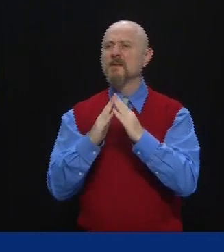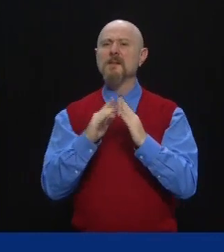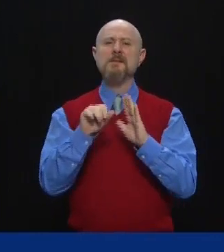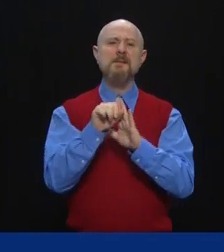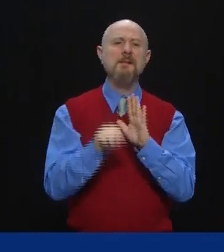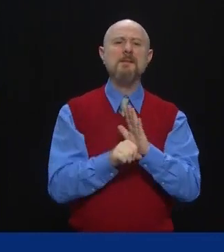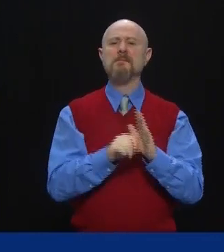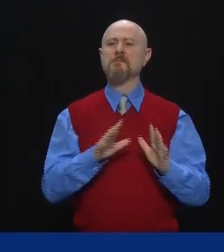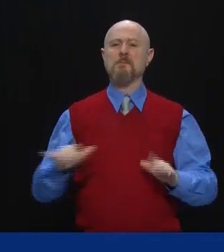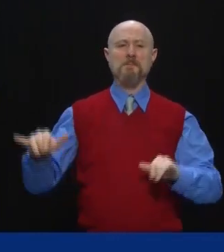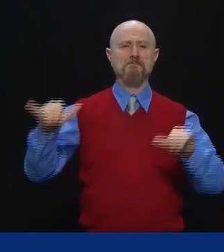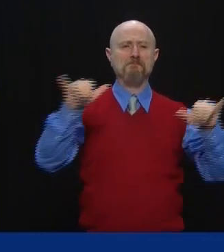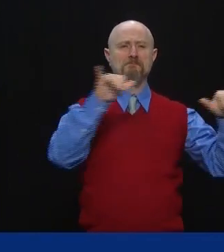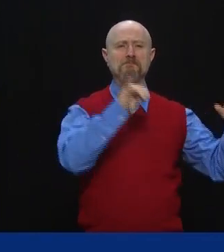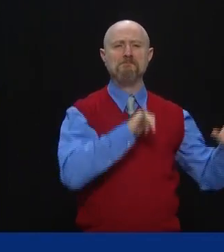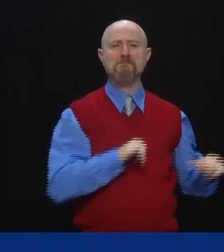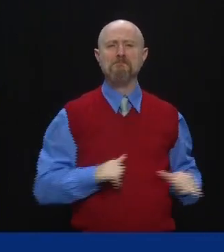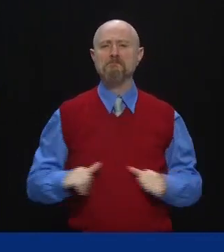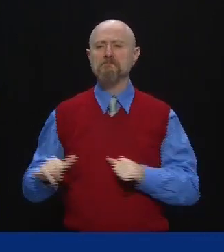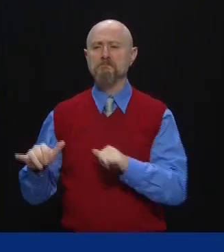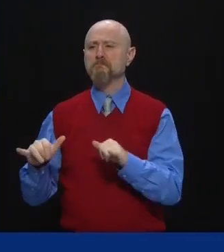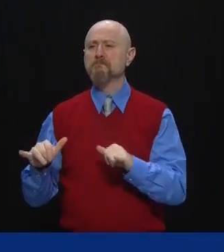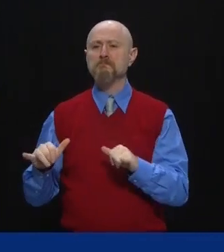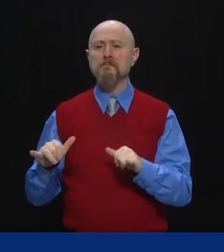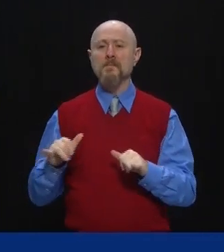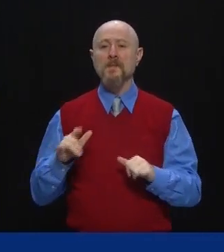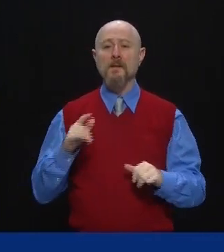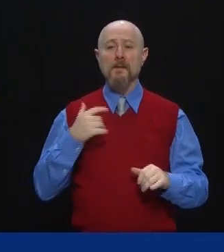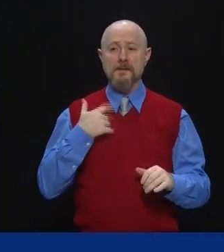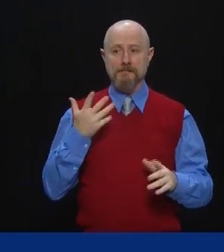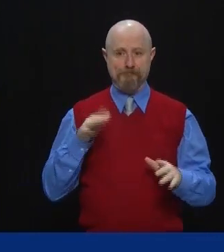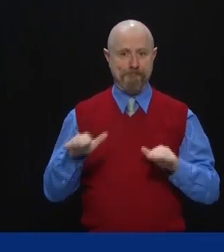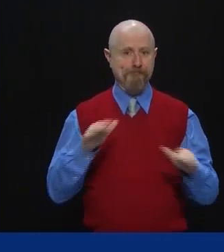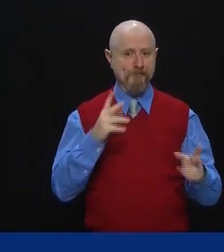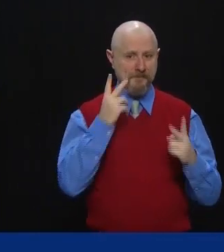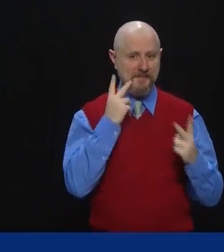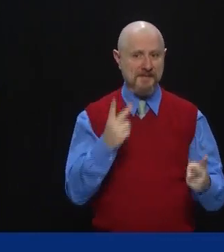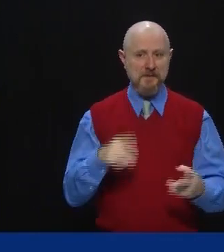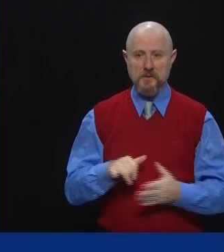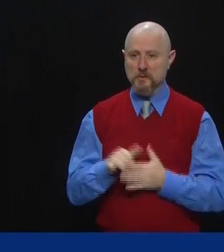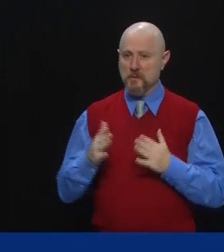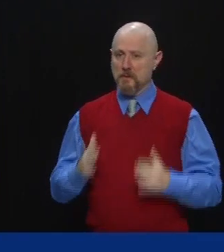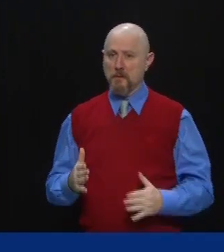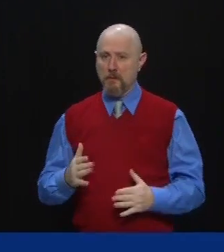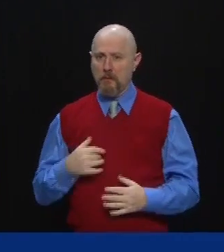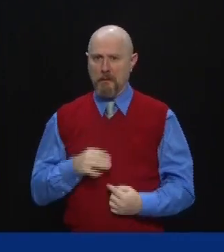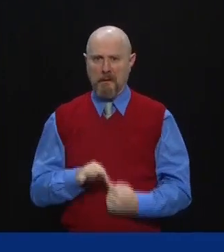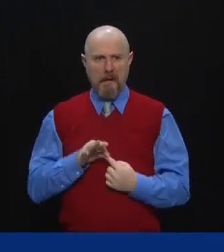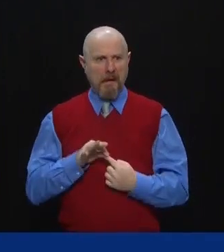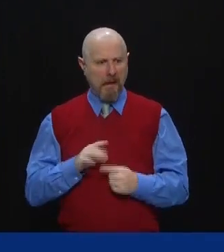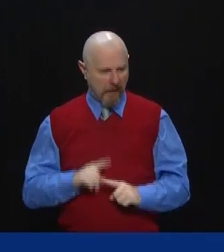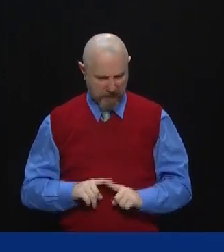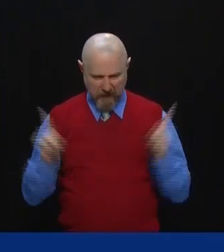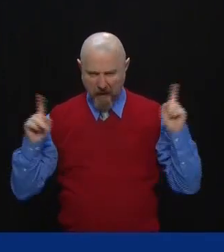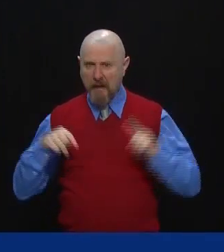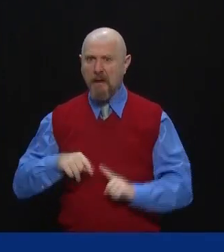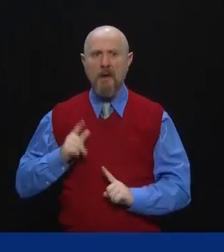THEIR LIVES, NEW JERSEY, PUERTO RICO, MARYLAND, MASSACHUSETTS, CONNECTICUT. THIS IS HAPPENING EVERYWHERE.